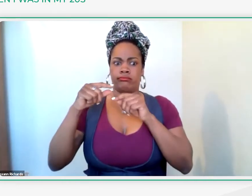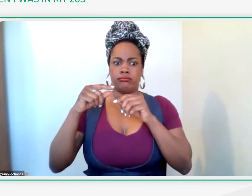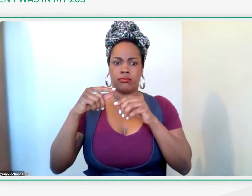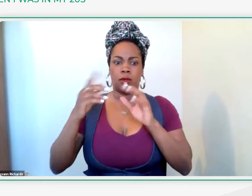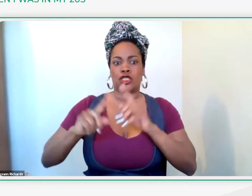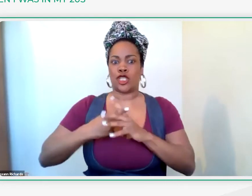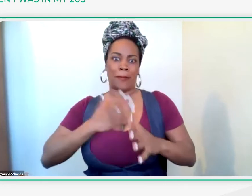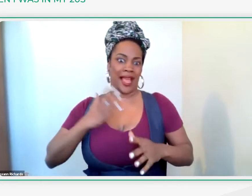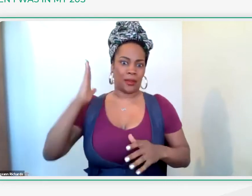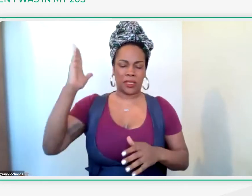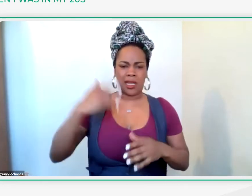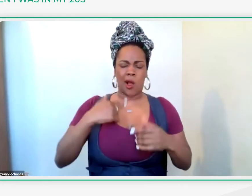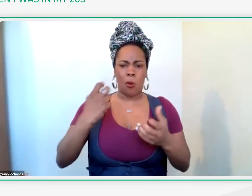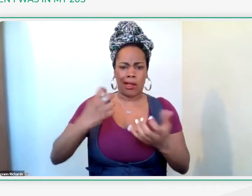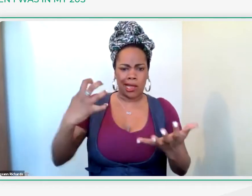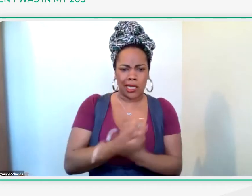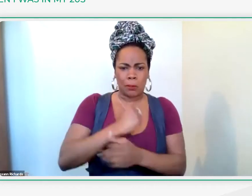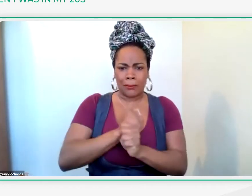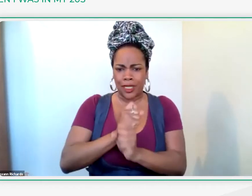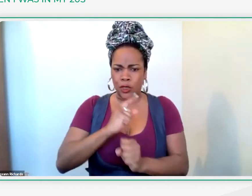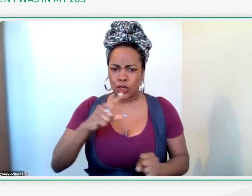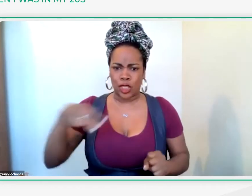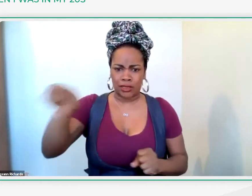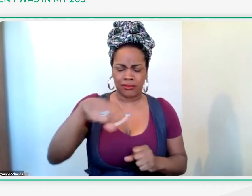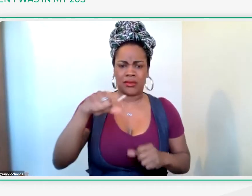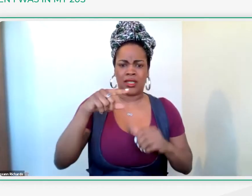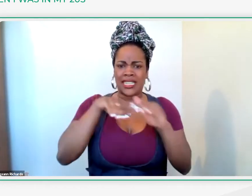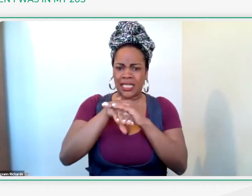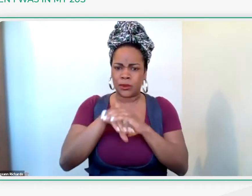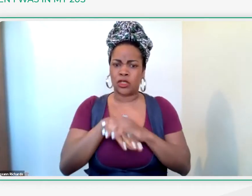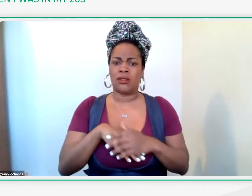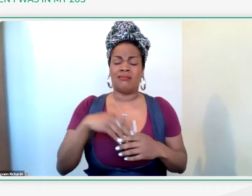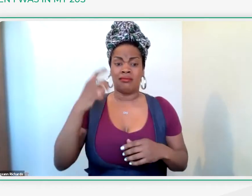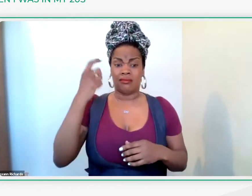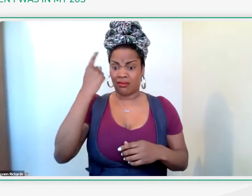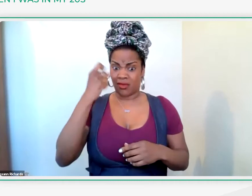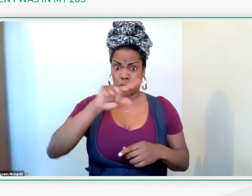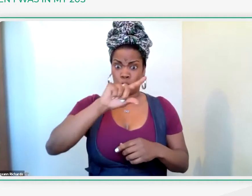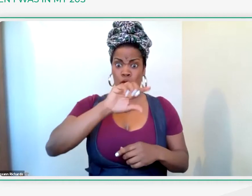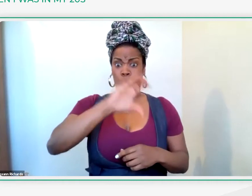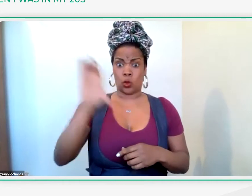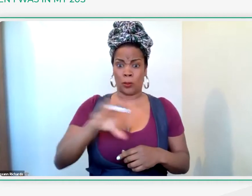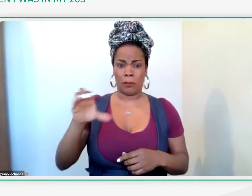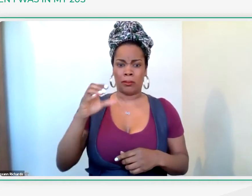Before I jump into my presentation, I want to take a moment and make sure that the Zoom